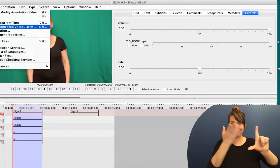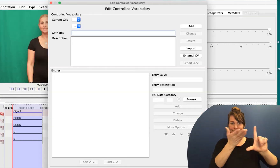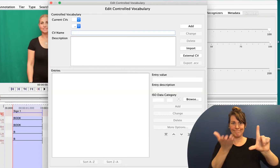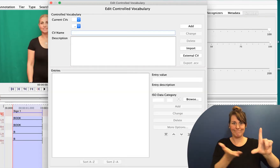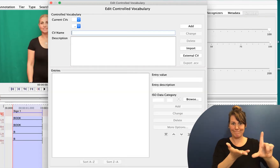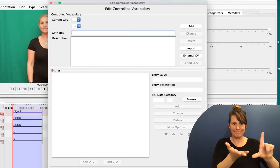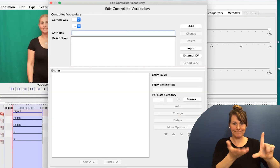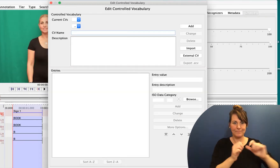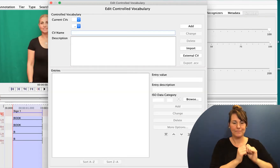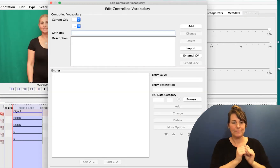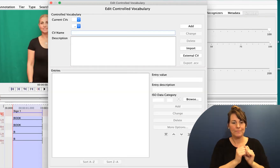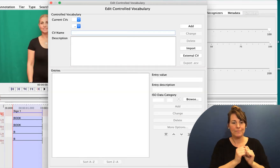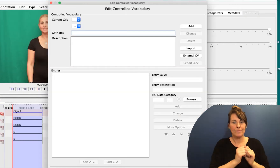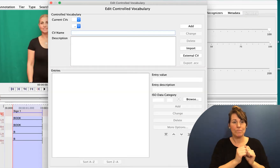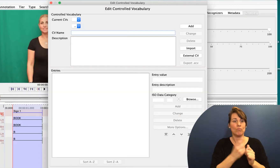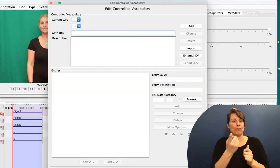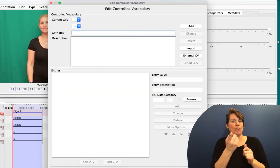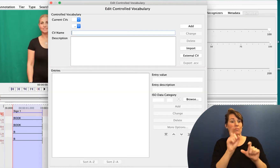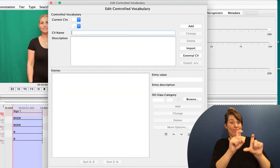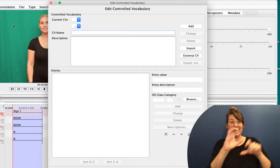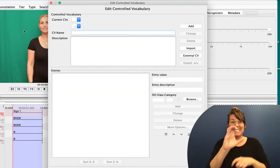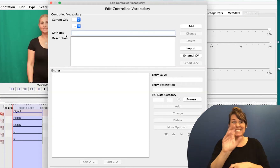Because I want to create a list for control of vocabulary